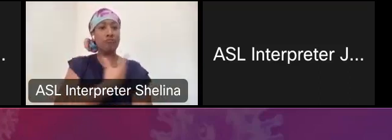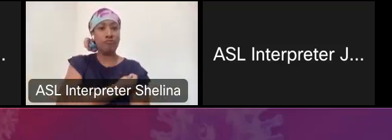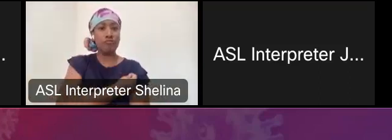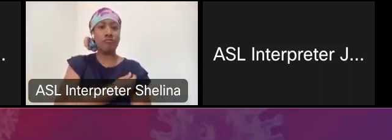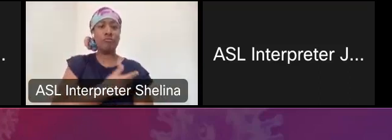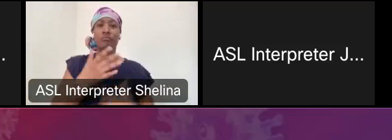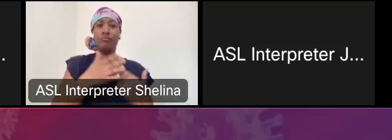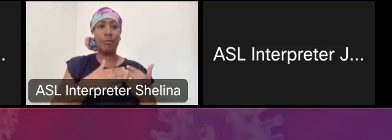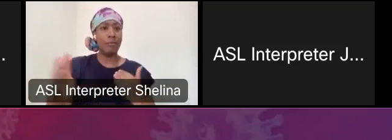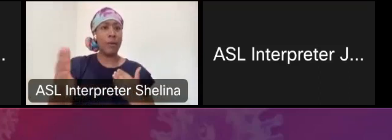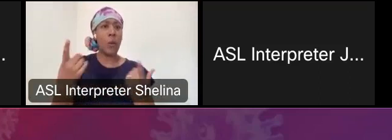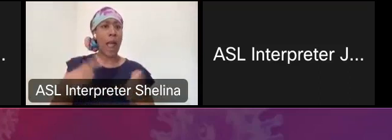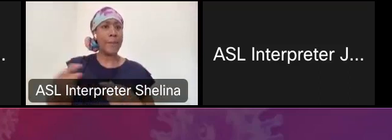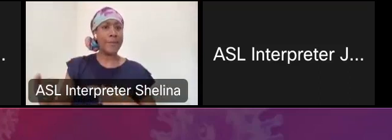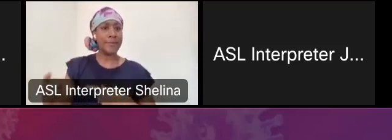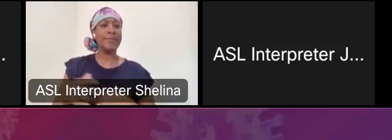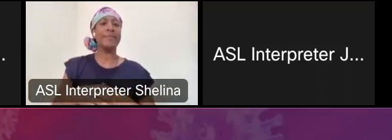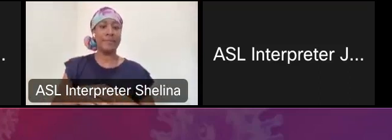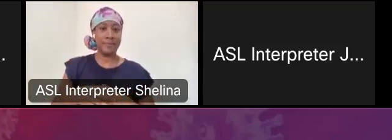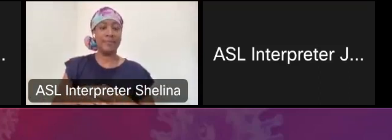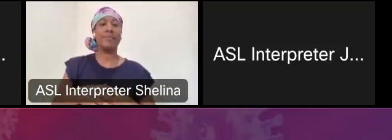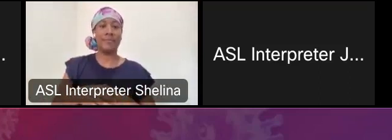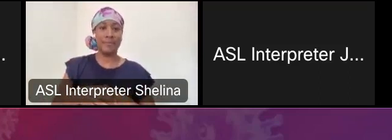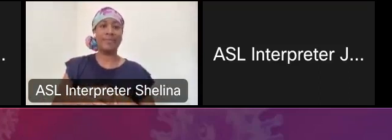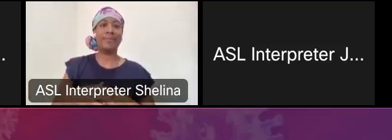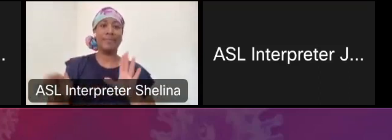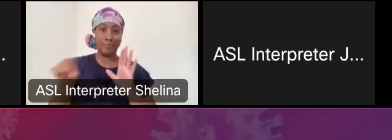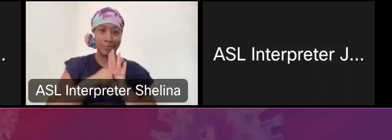Some side effects are common after vaccination.